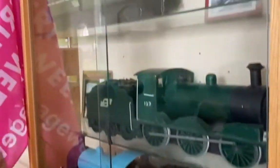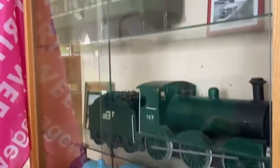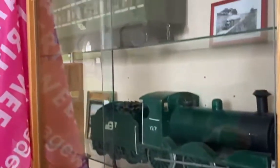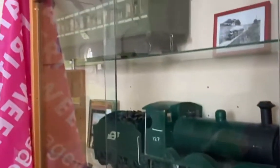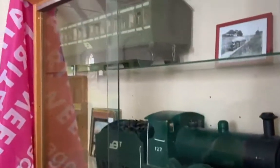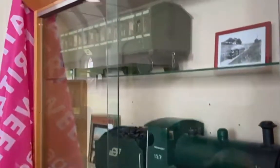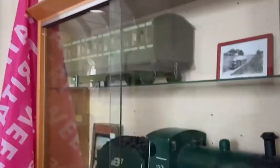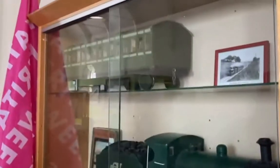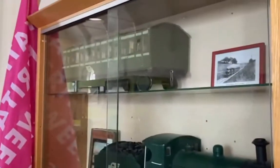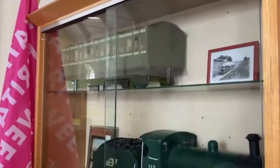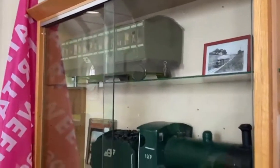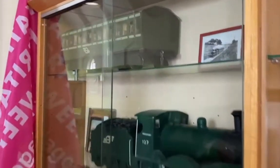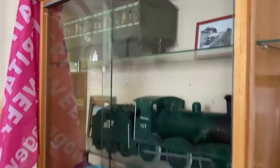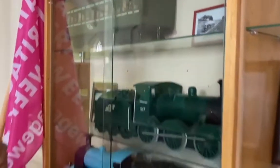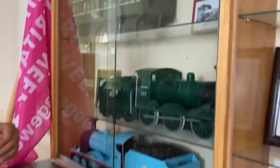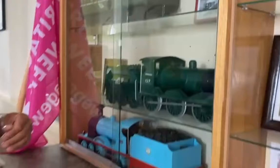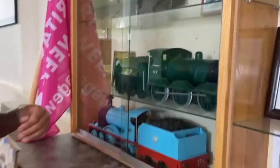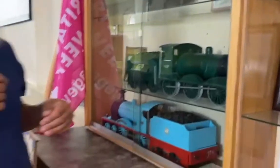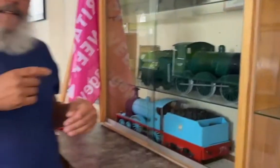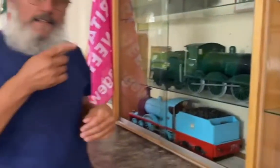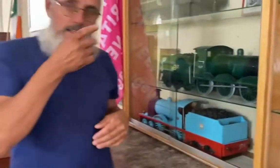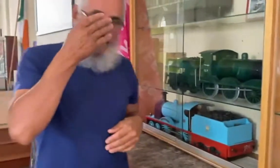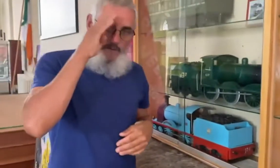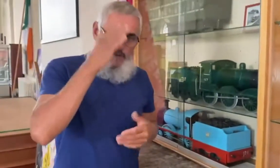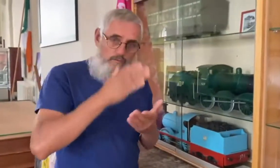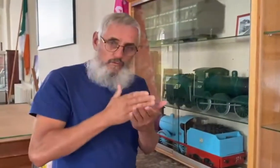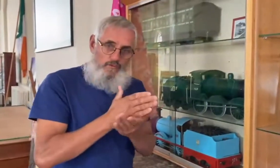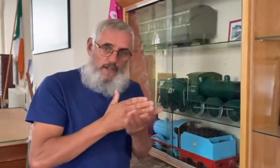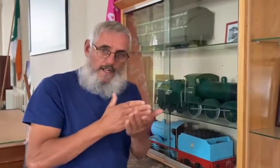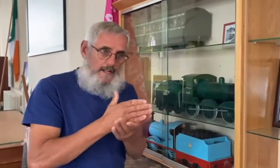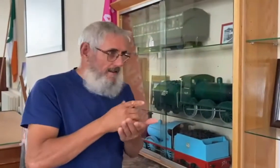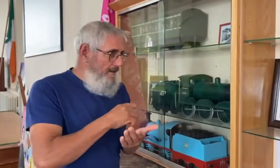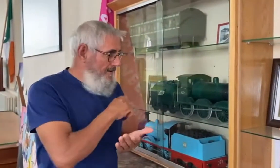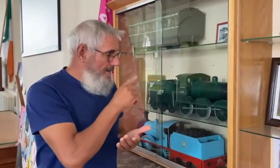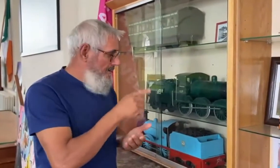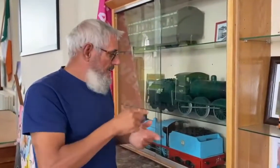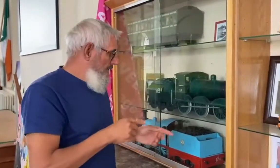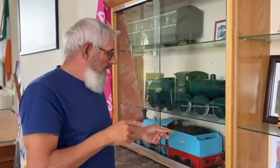These are all modelled on Irish trains. This one here is a Northern Ireland model.